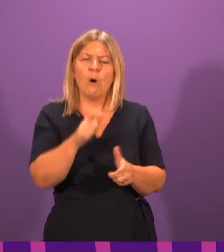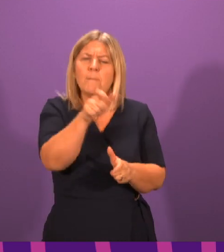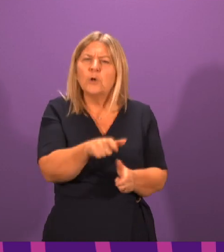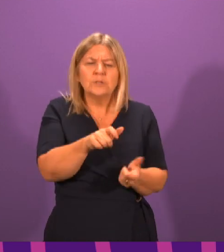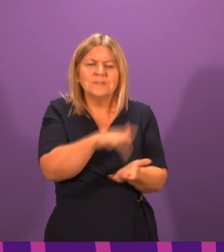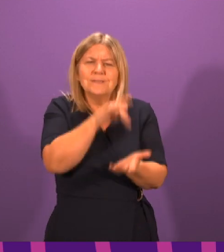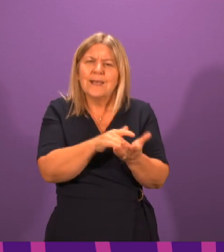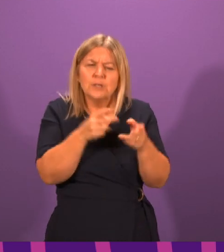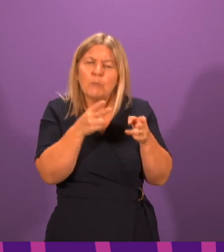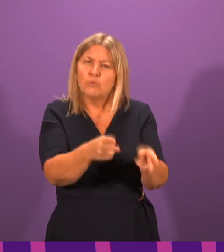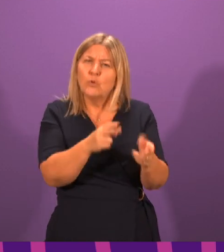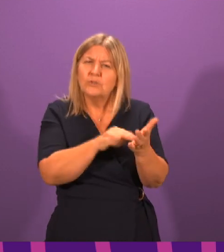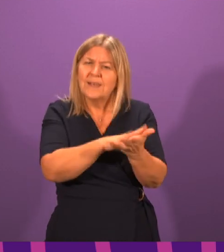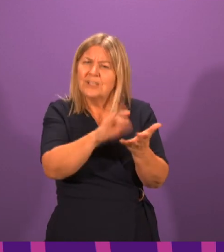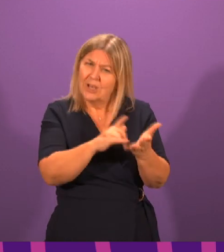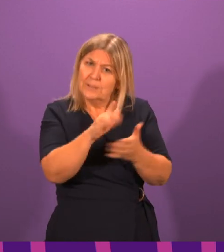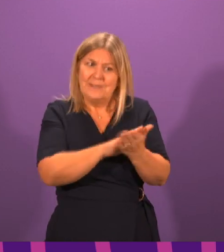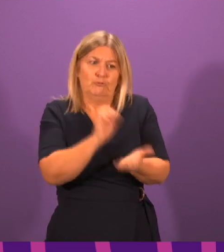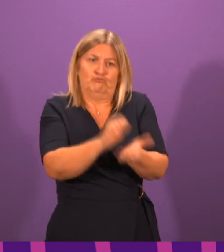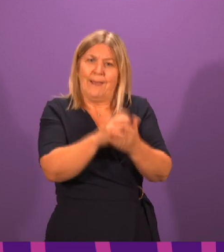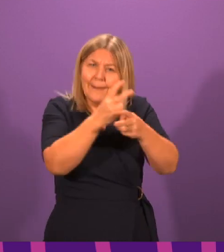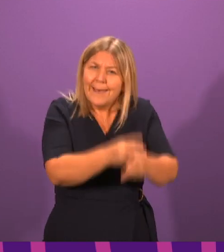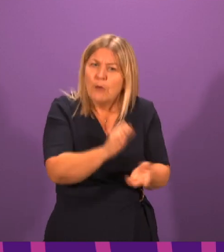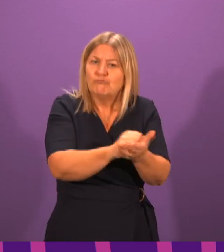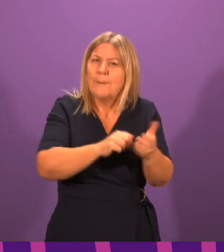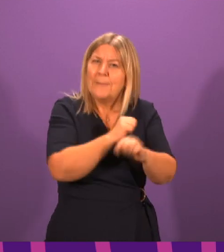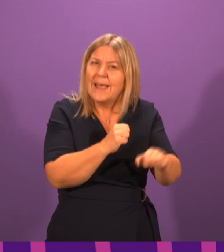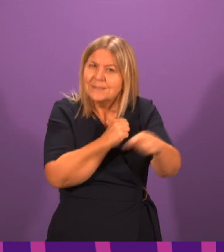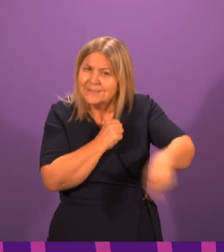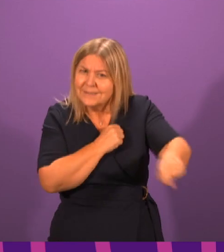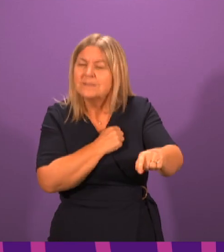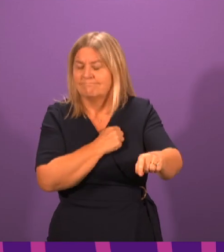sure that people receive the right care in the right place, make the work that is under way to